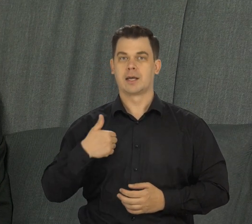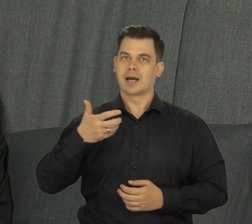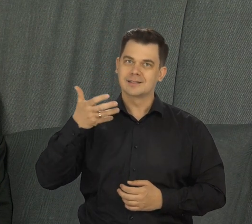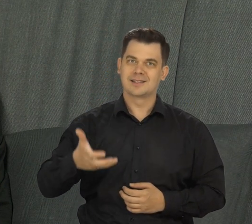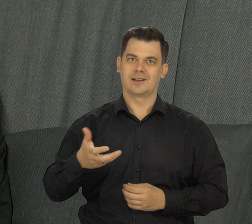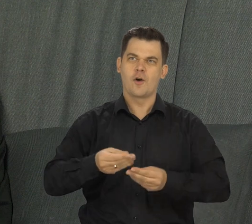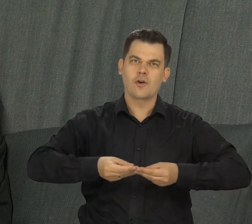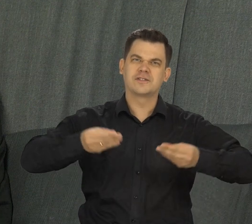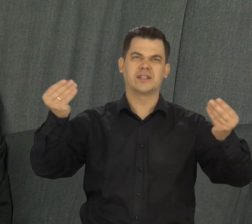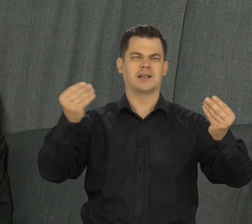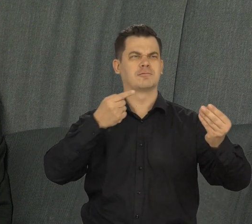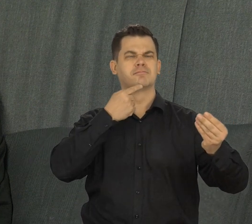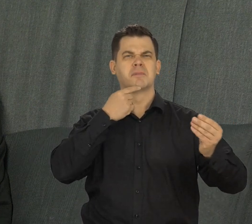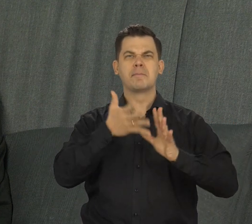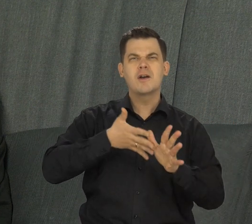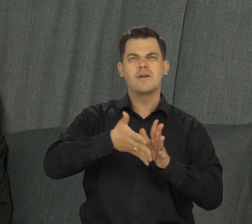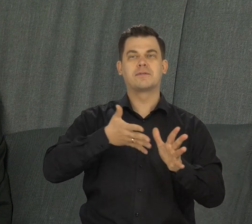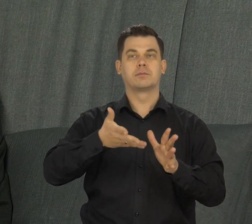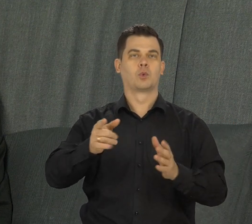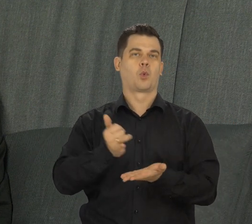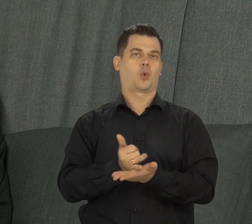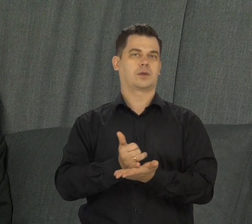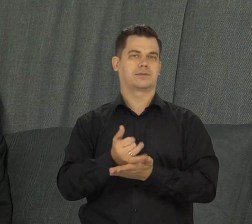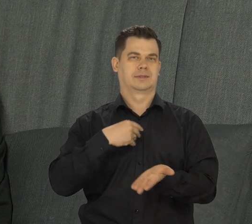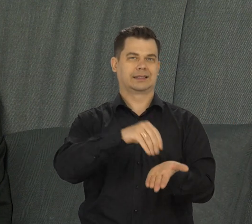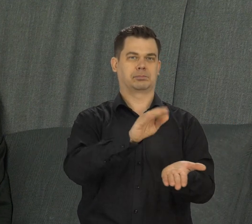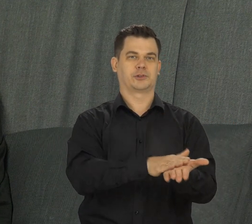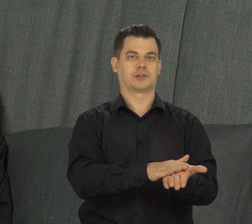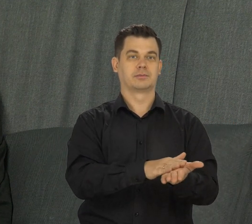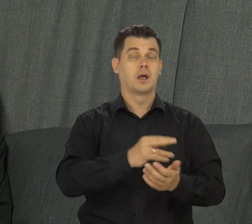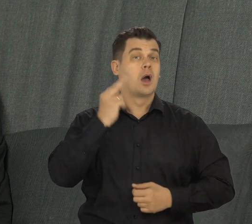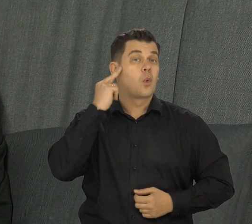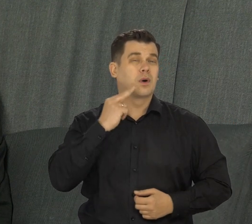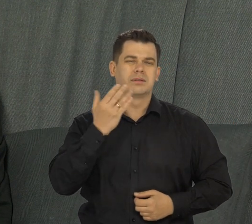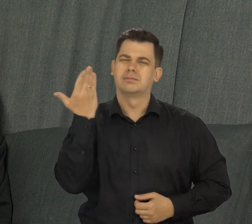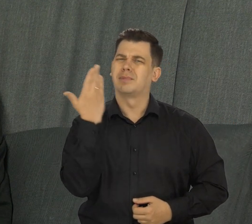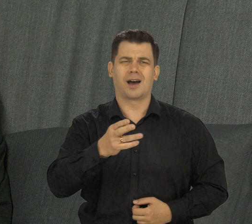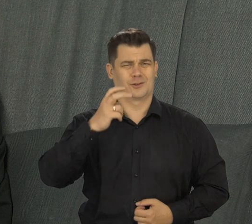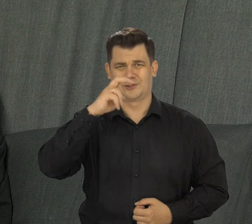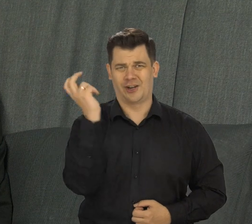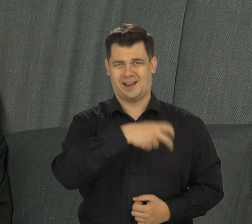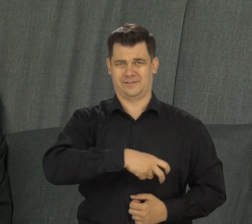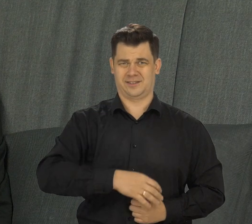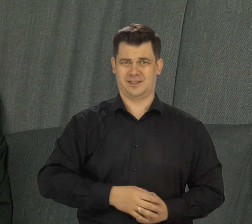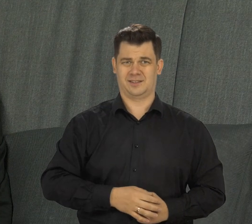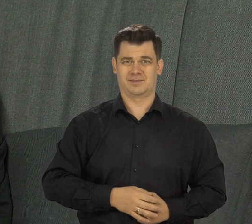I will develop my competence language skills in private courses. Deaf people are a very interesting social group.